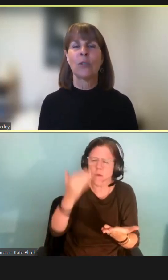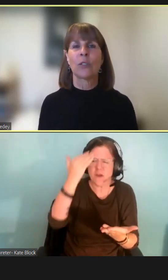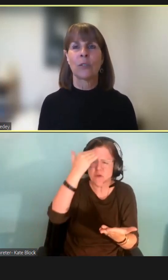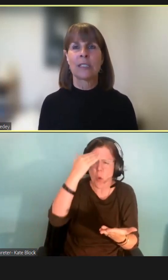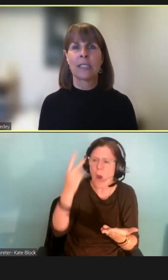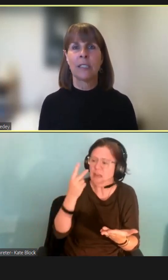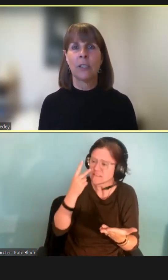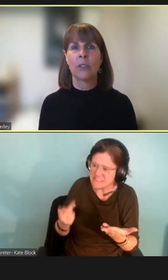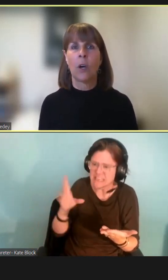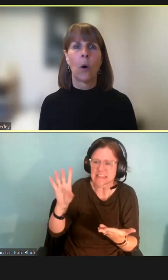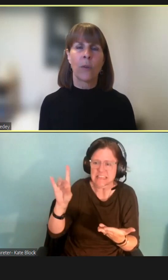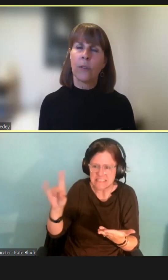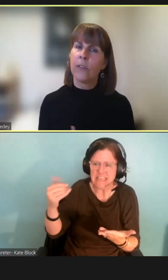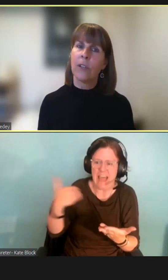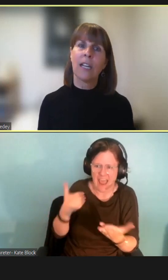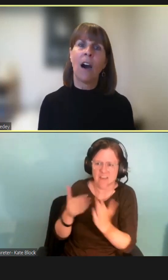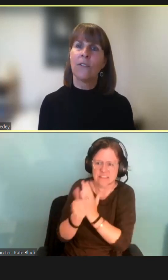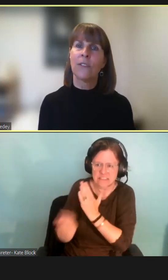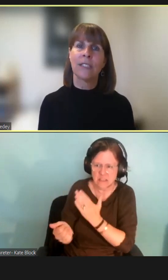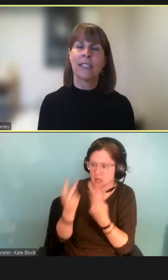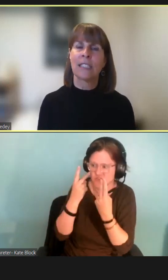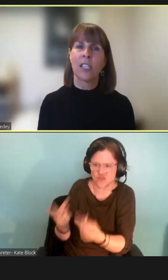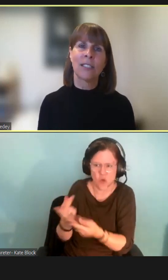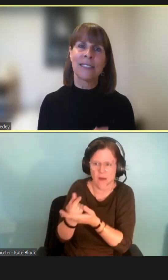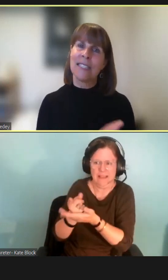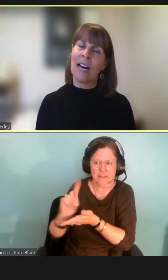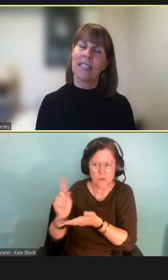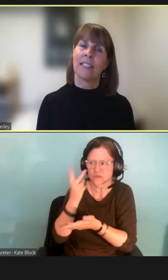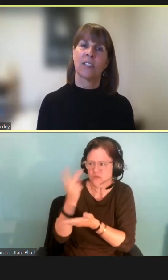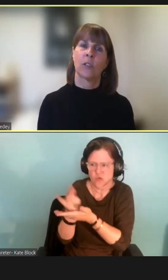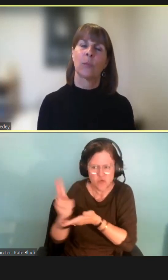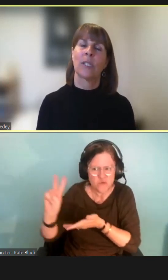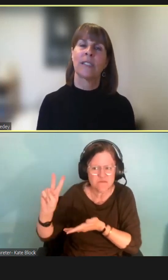certain skills or they're very confident the child is not at a certain place in